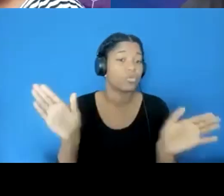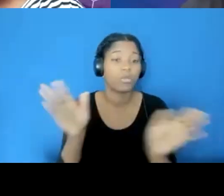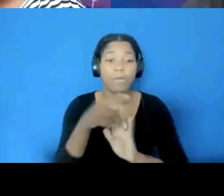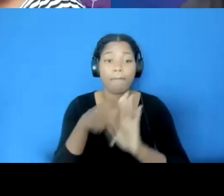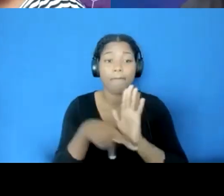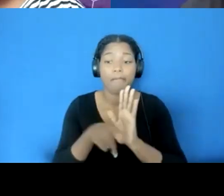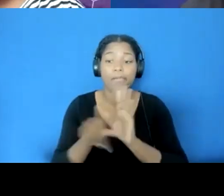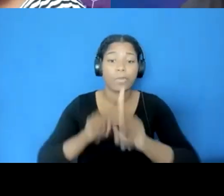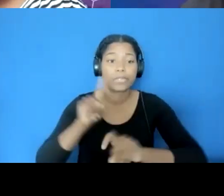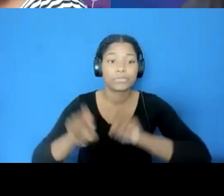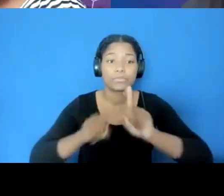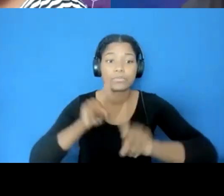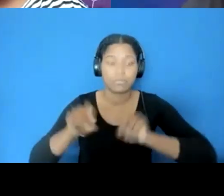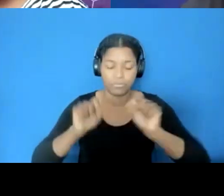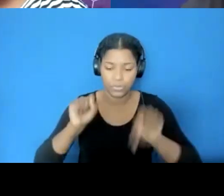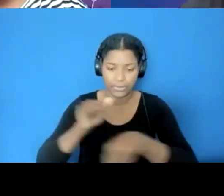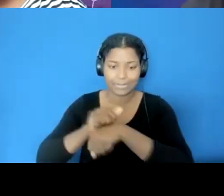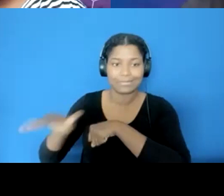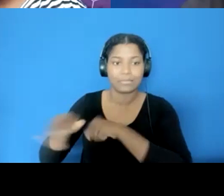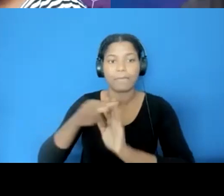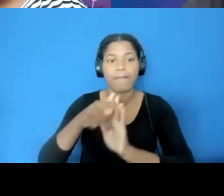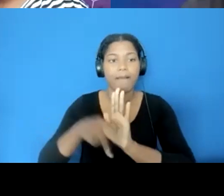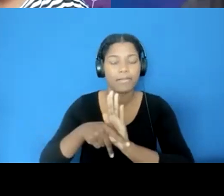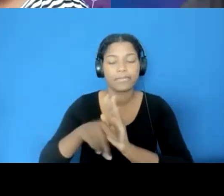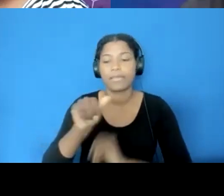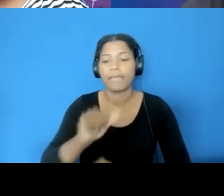you can send those to policy@nsf.gov.